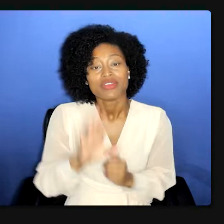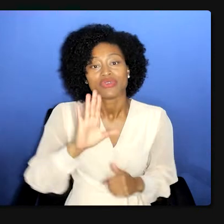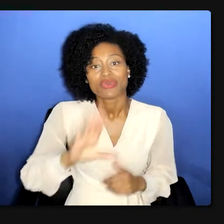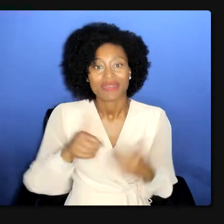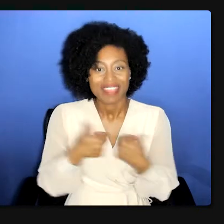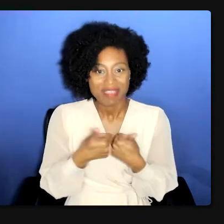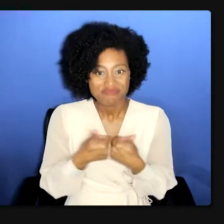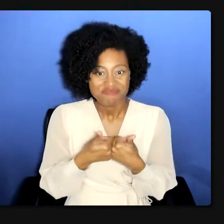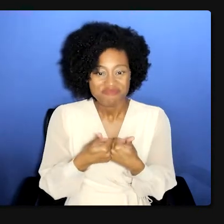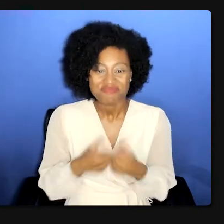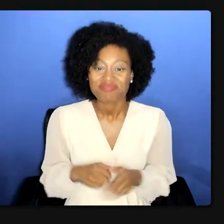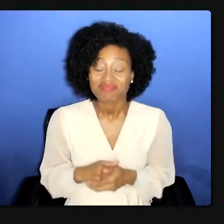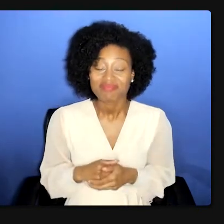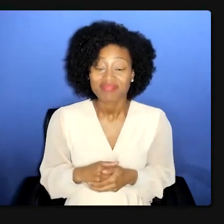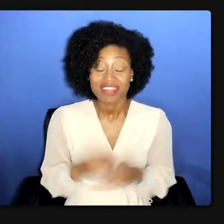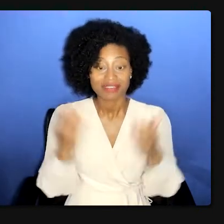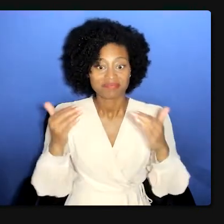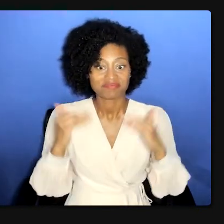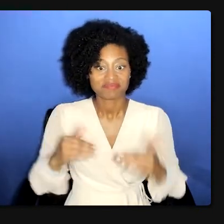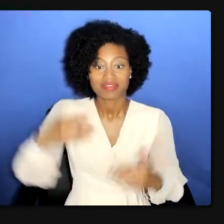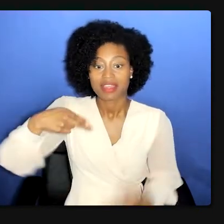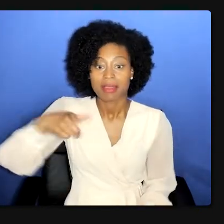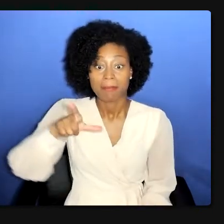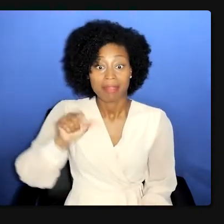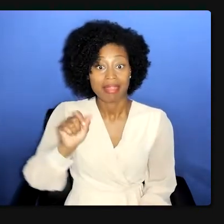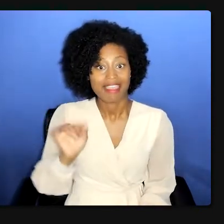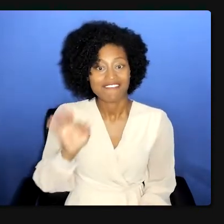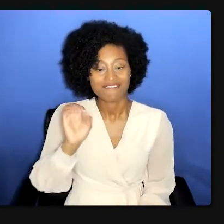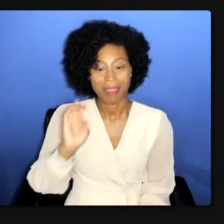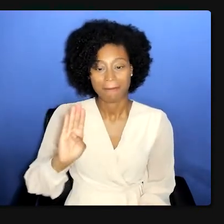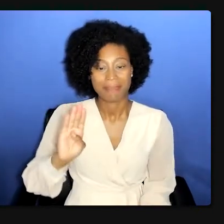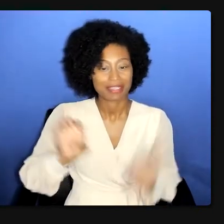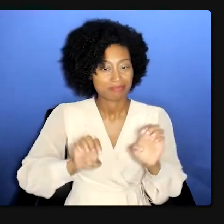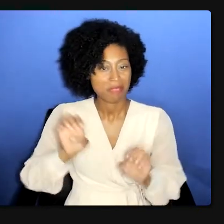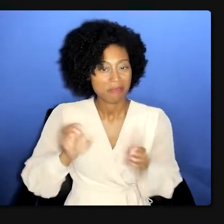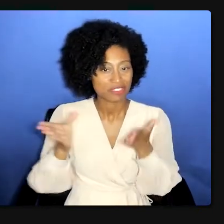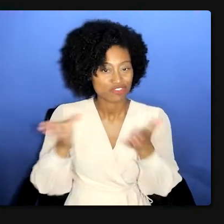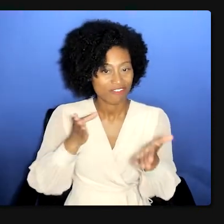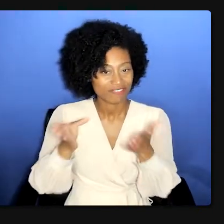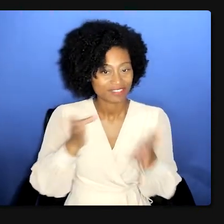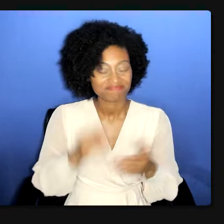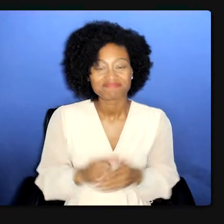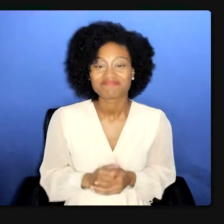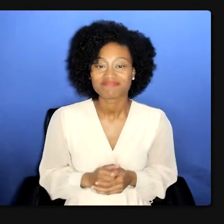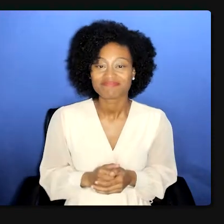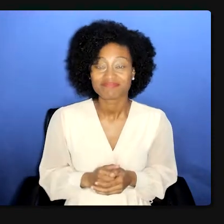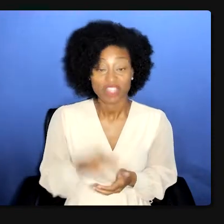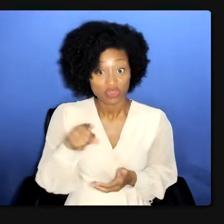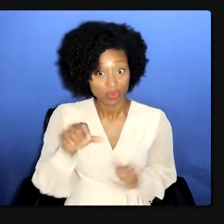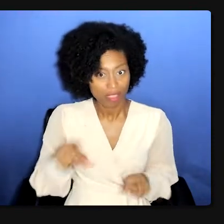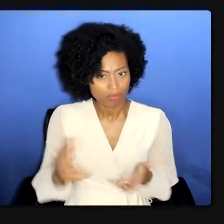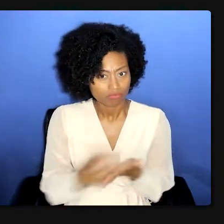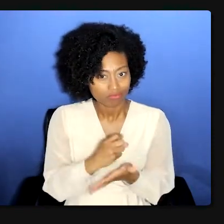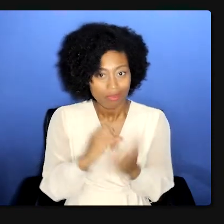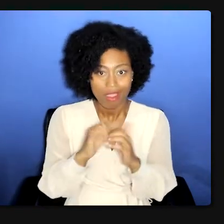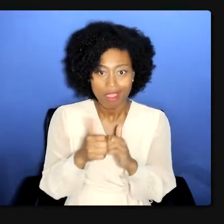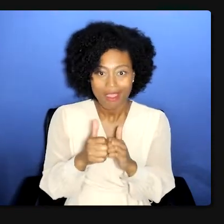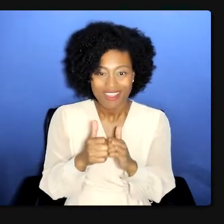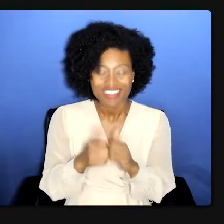and life operations of your game. Then we'll talk about PlayFab's Experiment service and how you can make use of it.